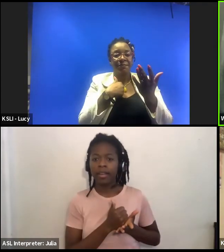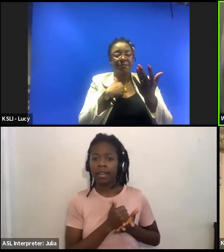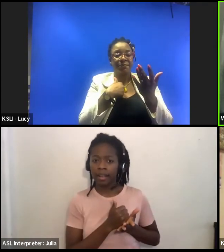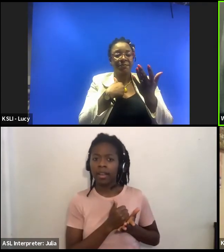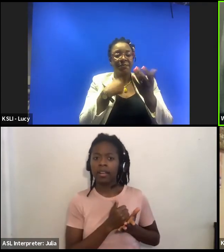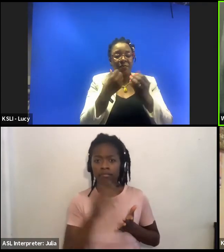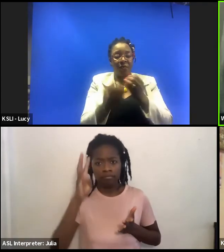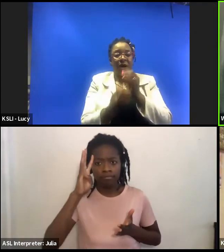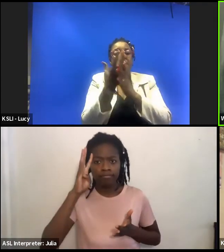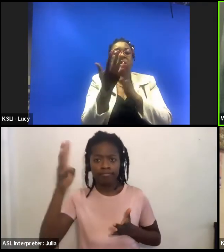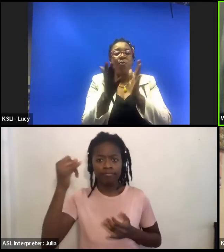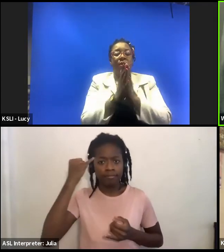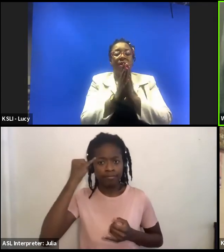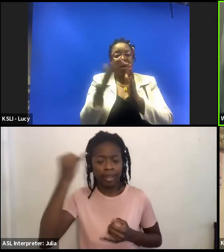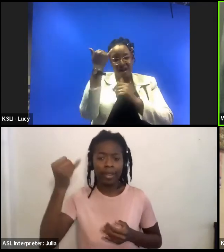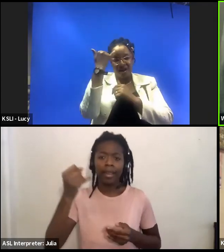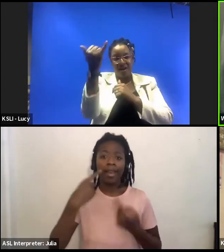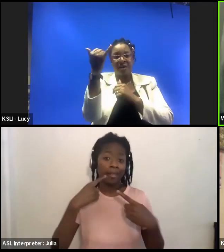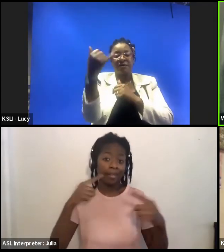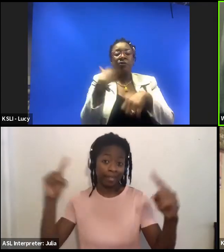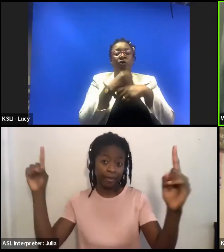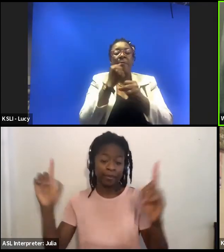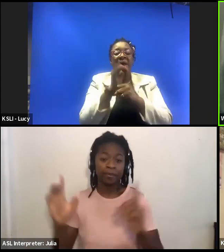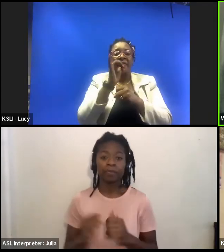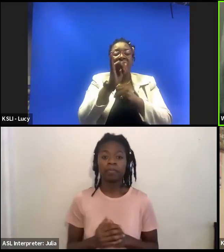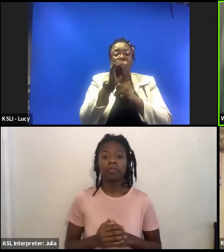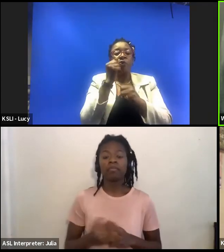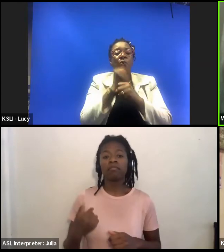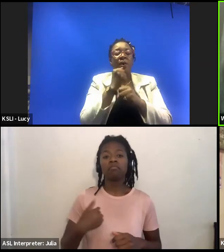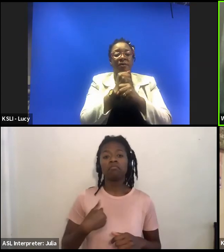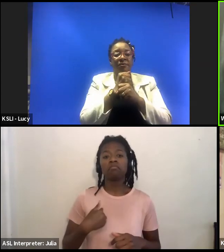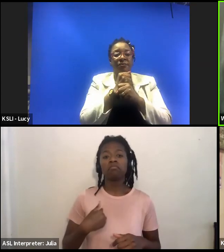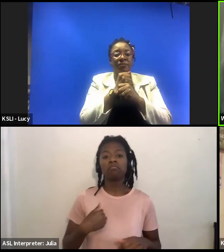and actually make it work. I worked with a team of actors